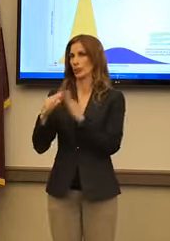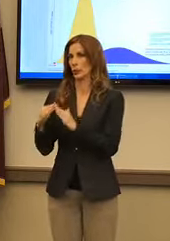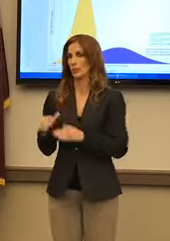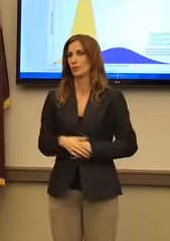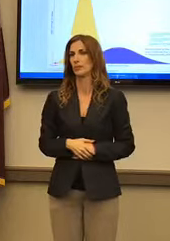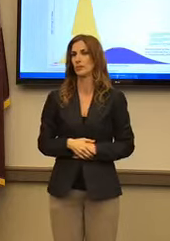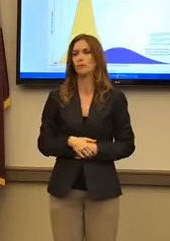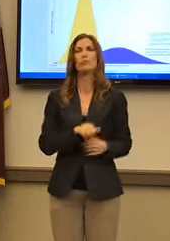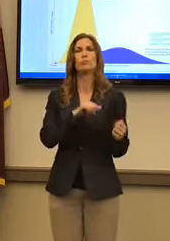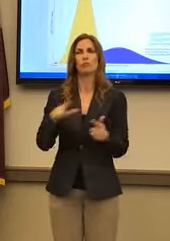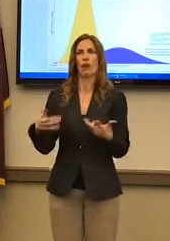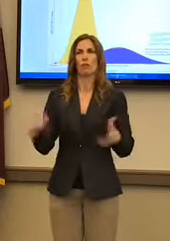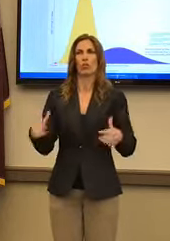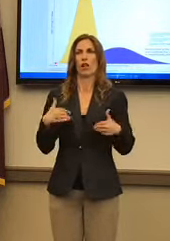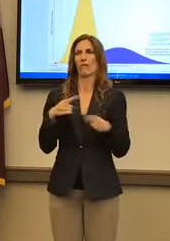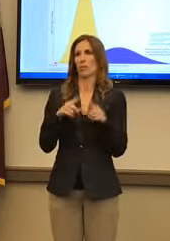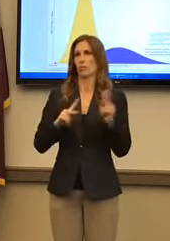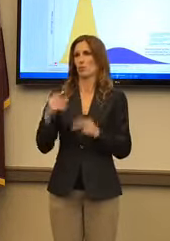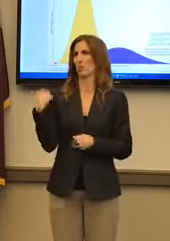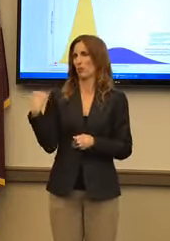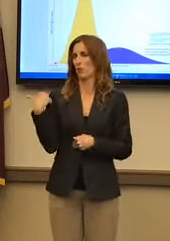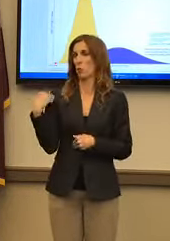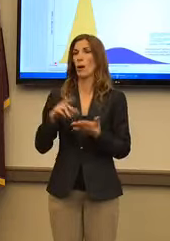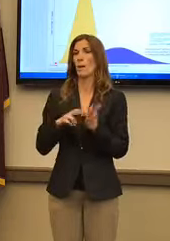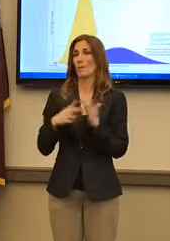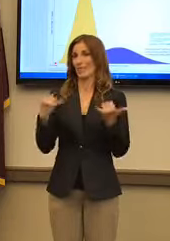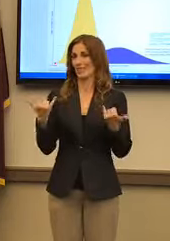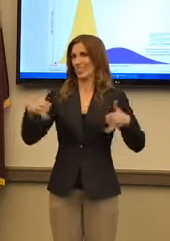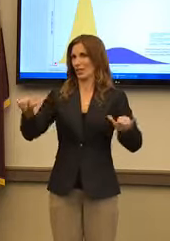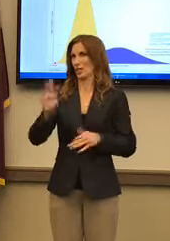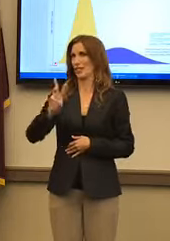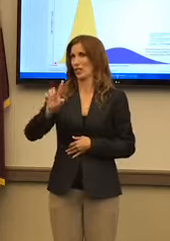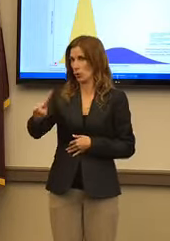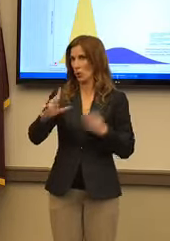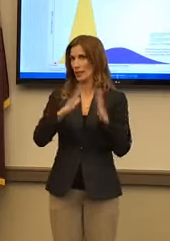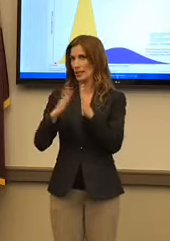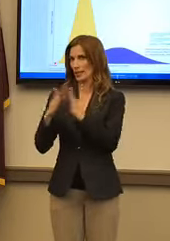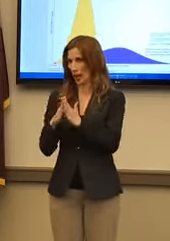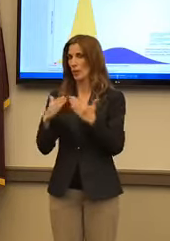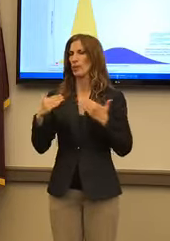none of which are reporting new cases so this keeps us at 61 of 62 municipalities